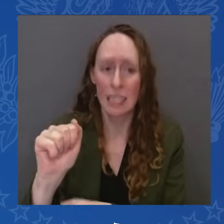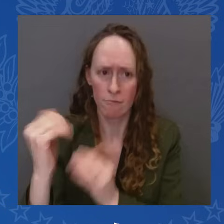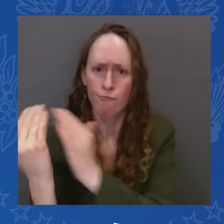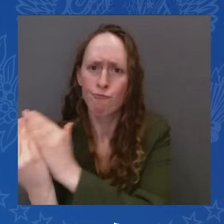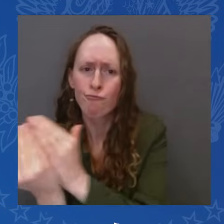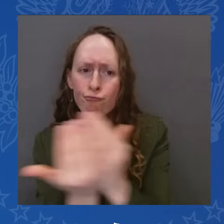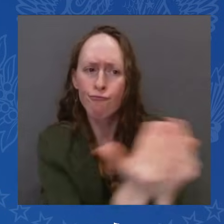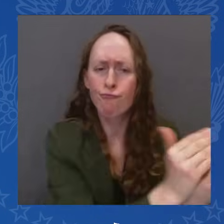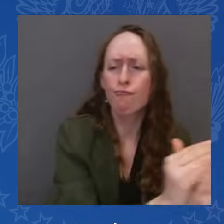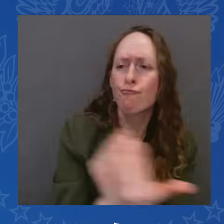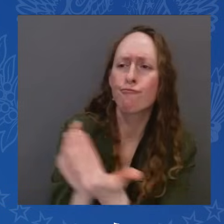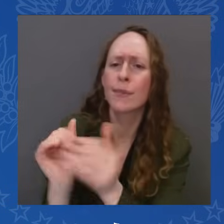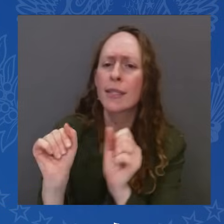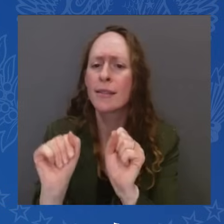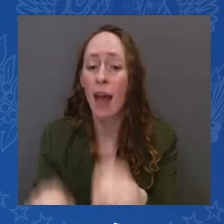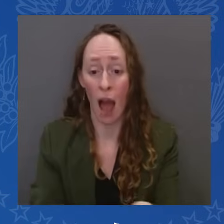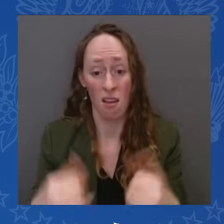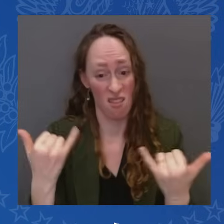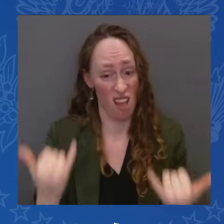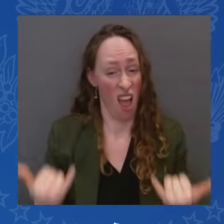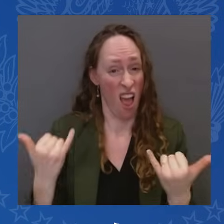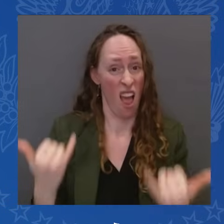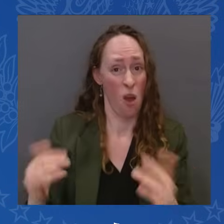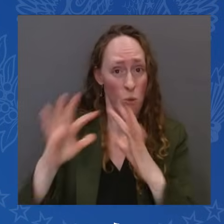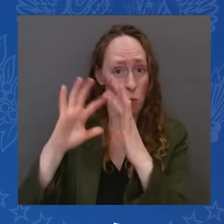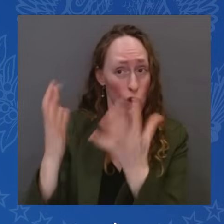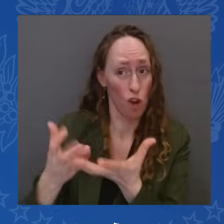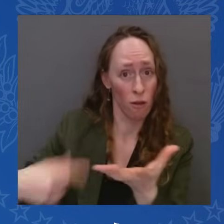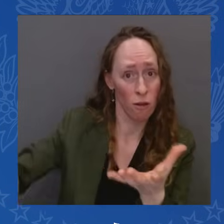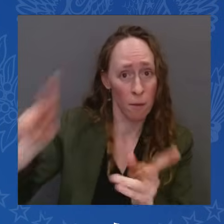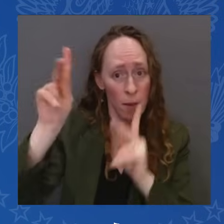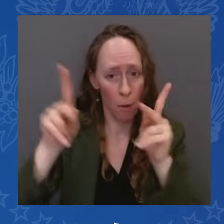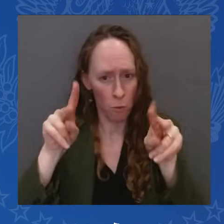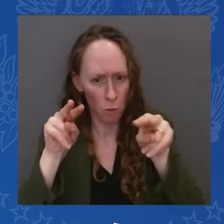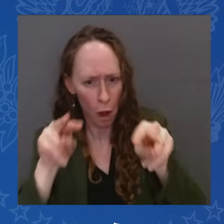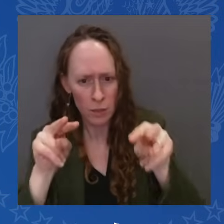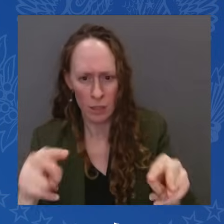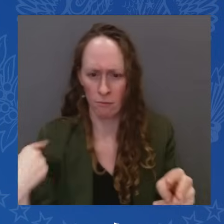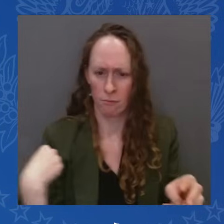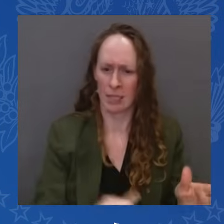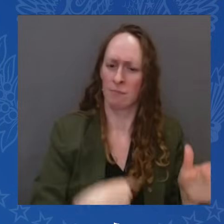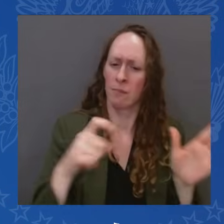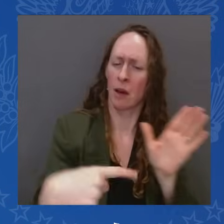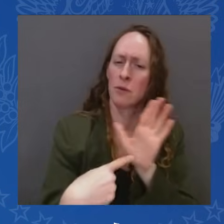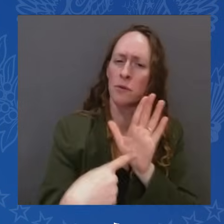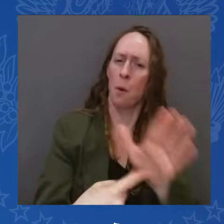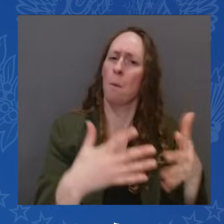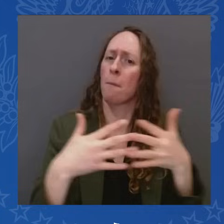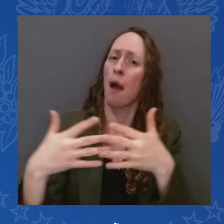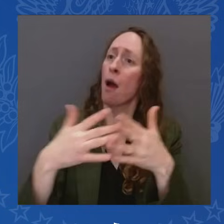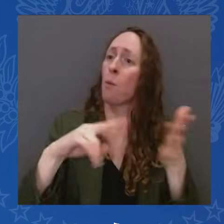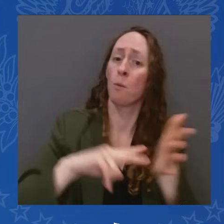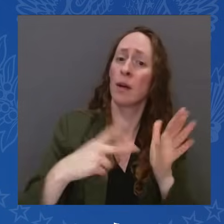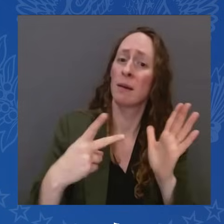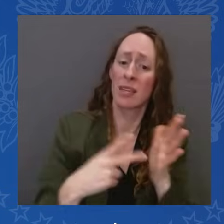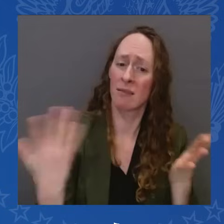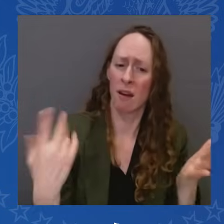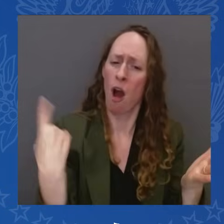America stands for freedom today, tomorrow, and always. America stands against tyranny and against oppression,